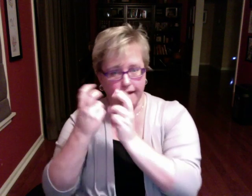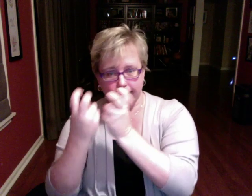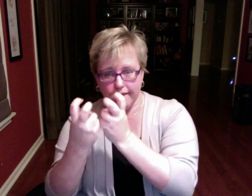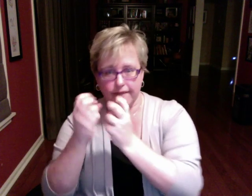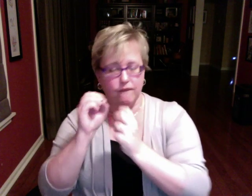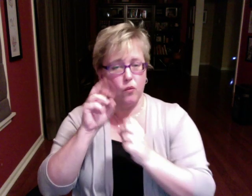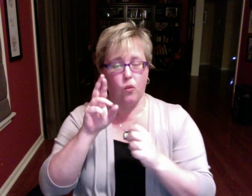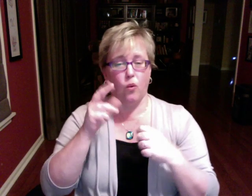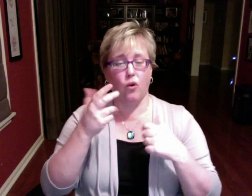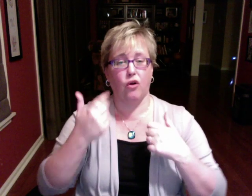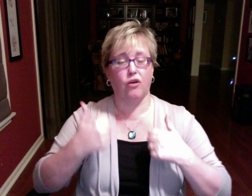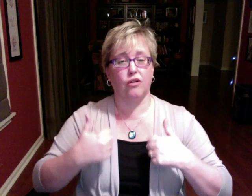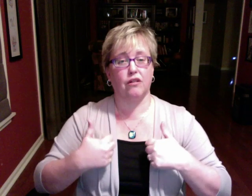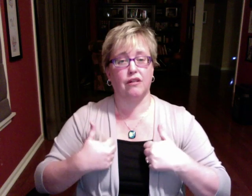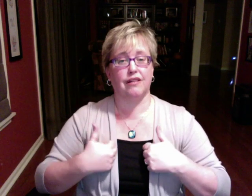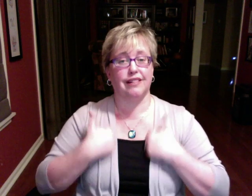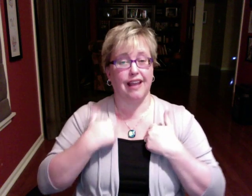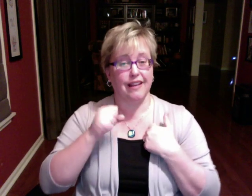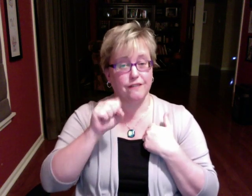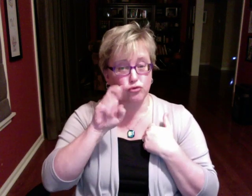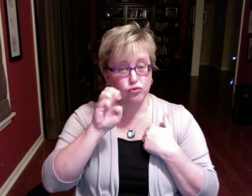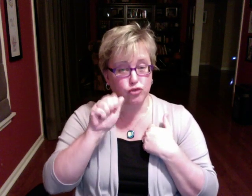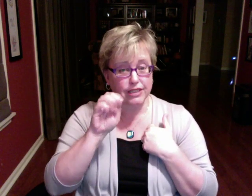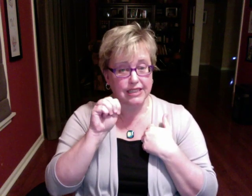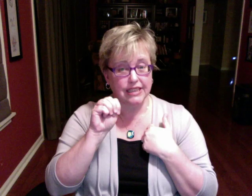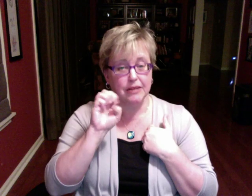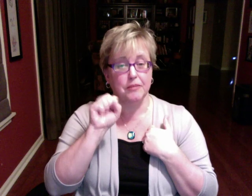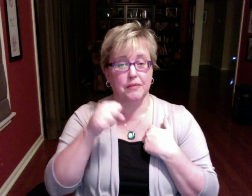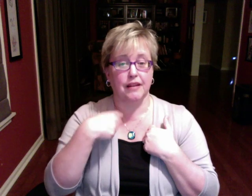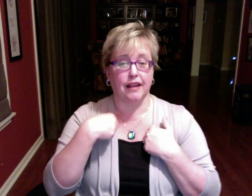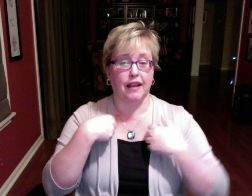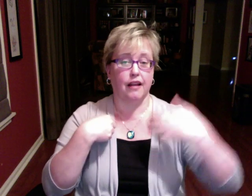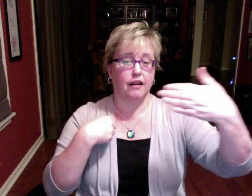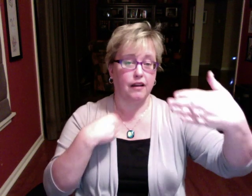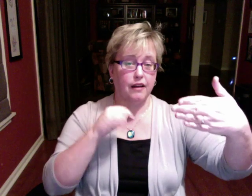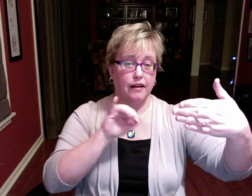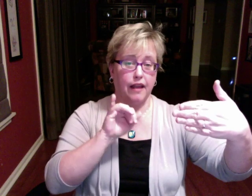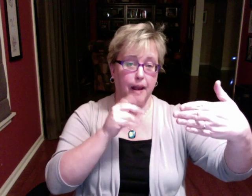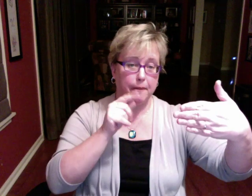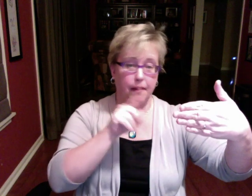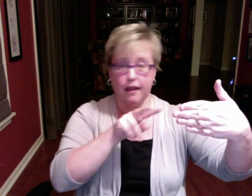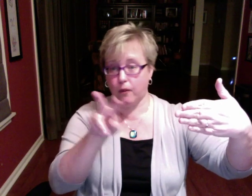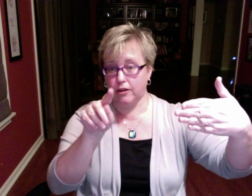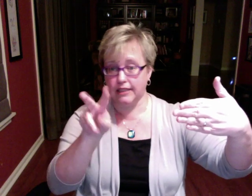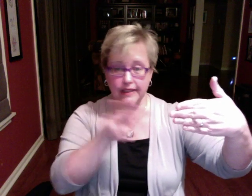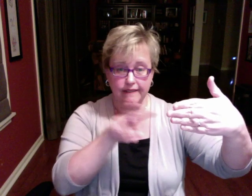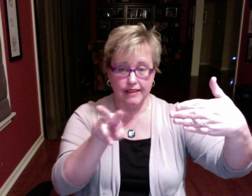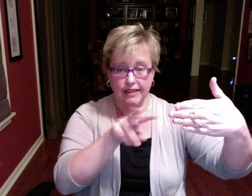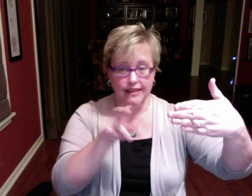Or maybe have interpreters live streamed and we can watch on a mobile device while debate is happening.